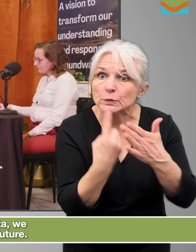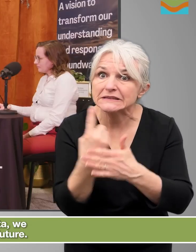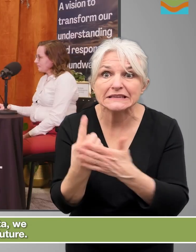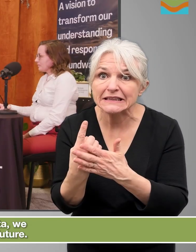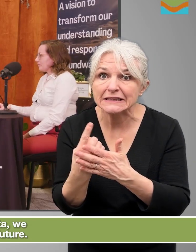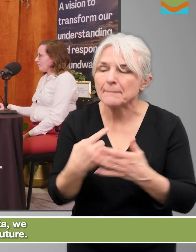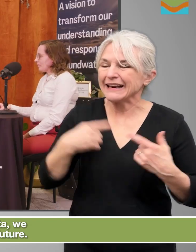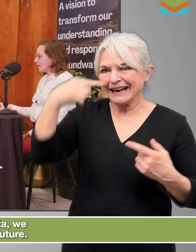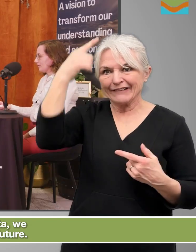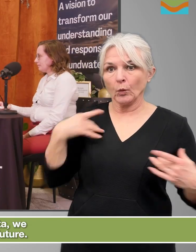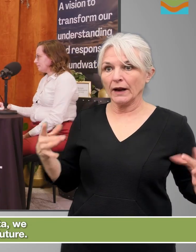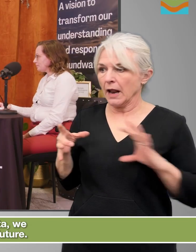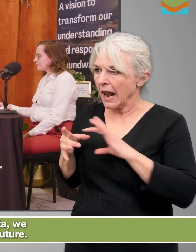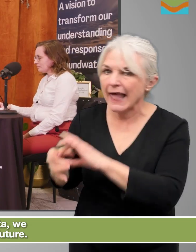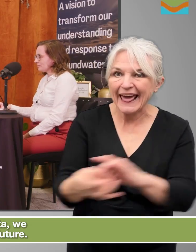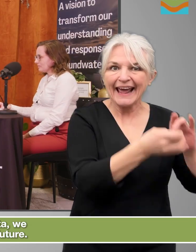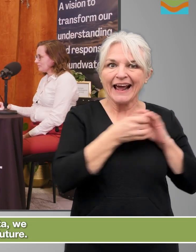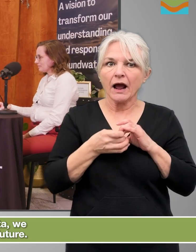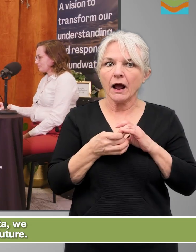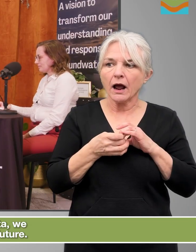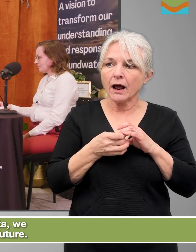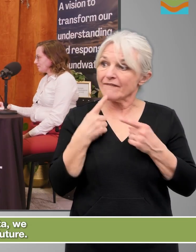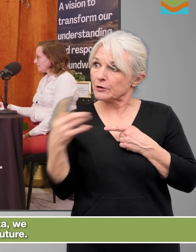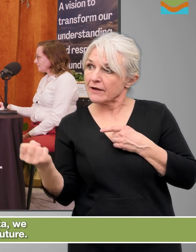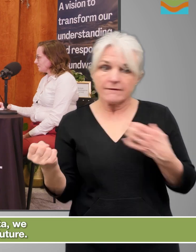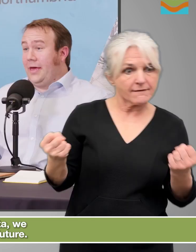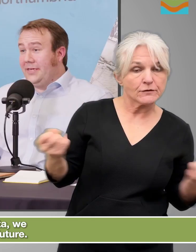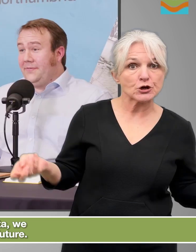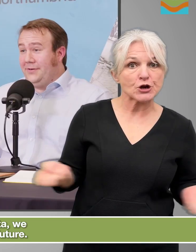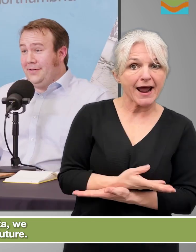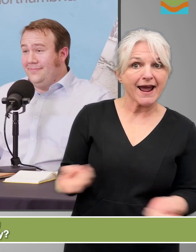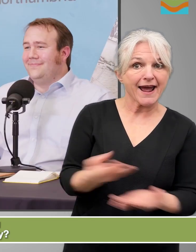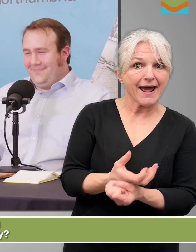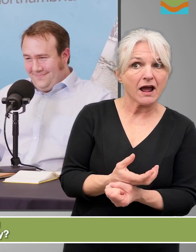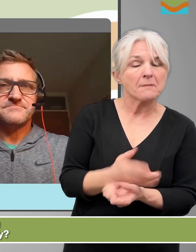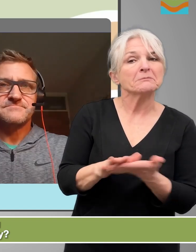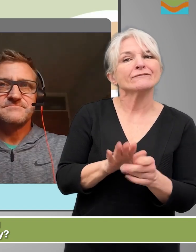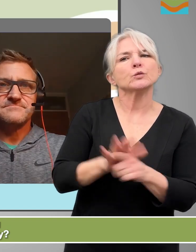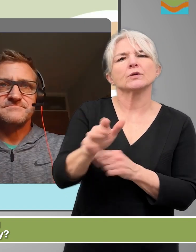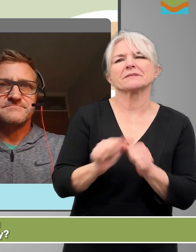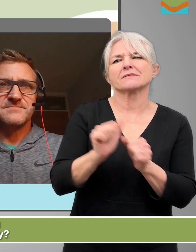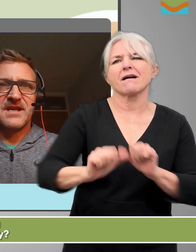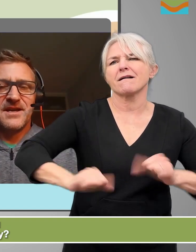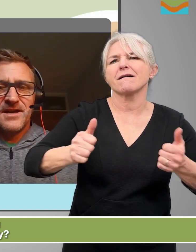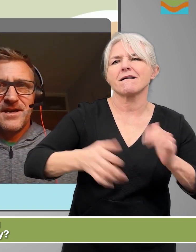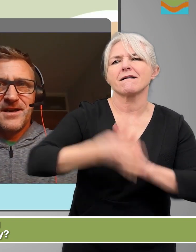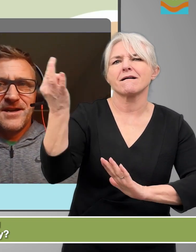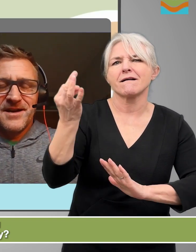but by linking up, sharing data, we will hopefully make a better future. Holger, what would you like to live us with today?